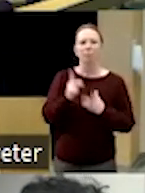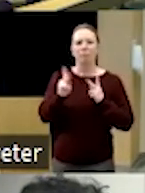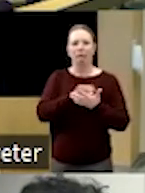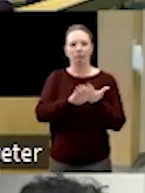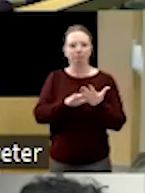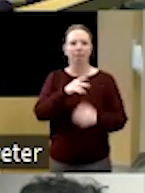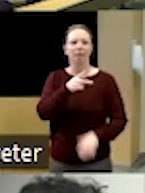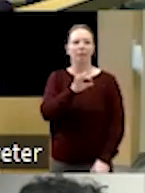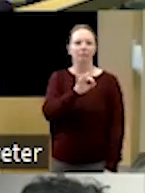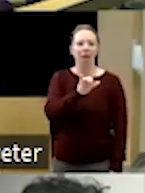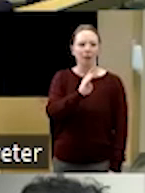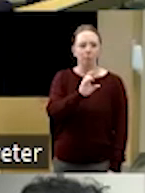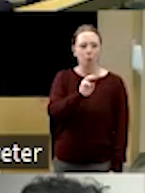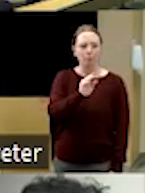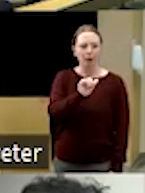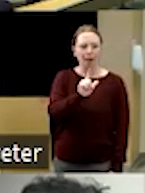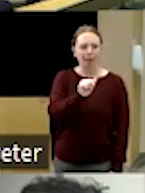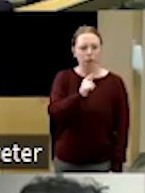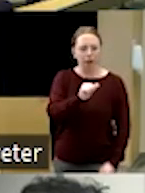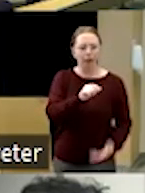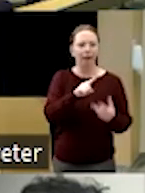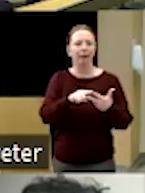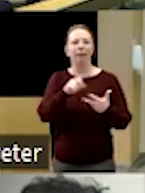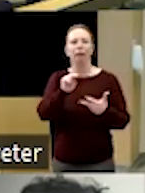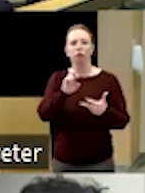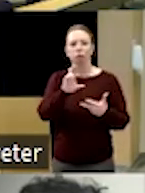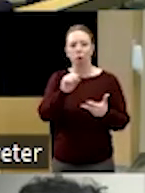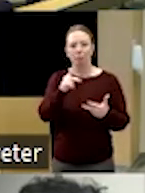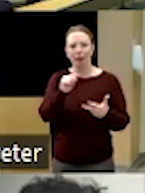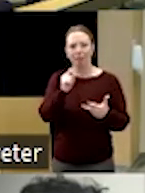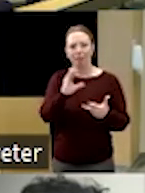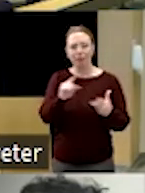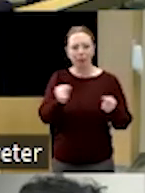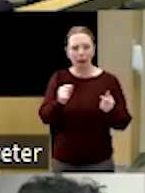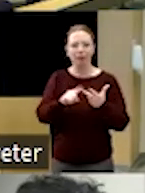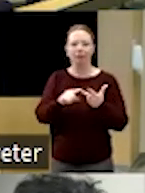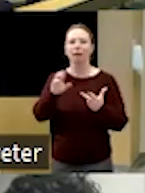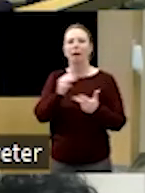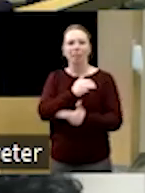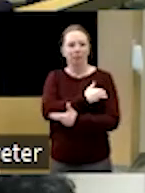musculoskeletal pain was important um the primary outcome was again substantial Pain Relief pain